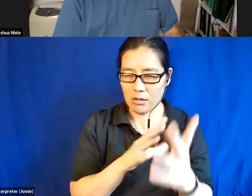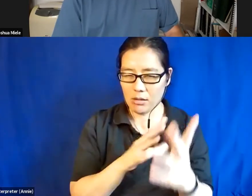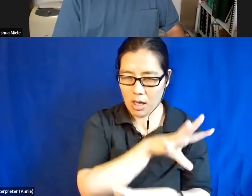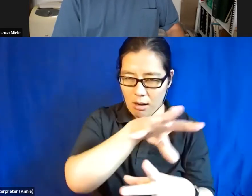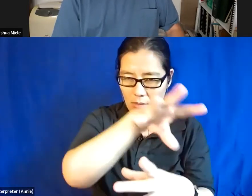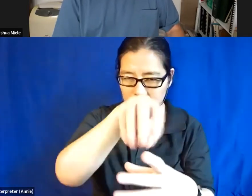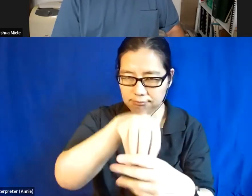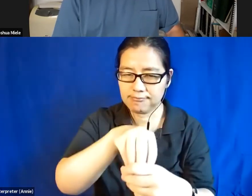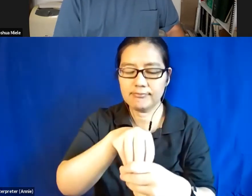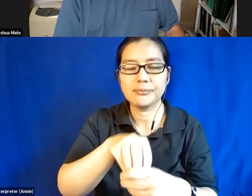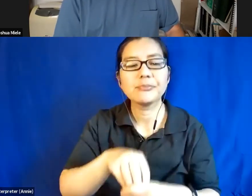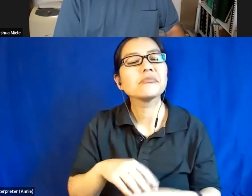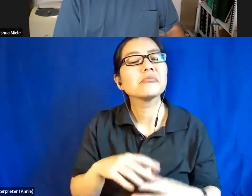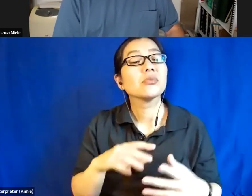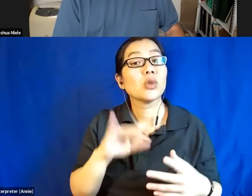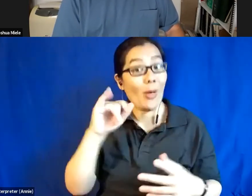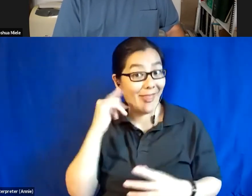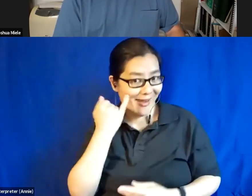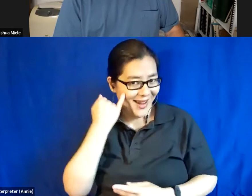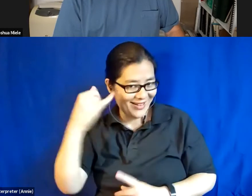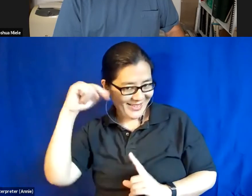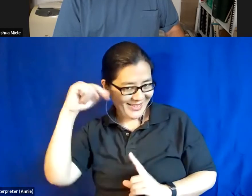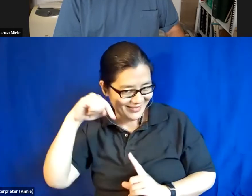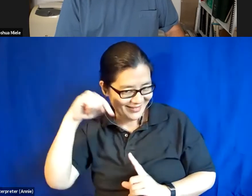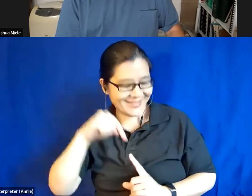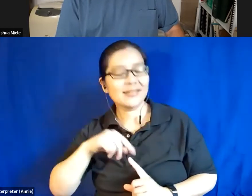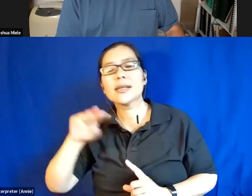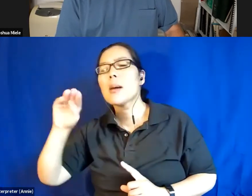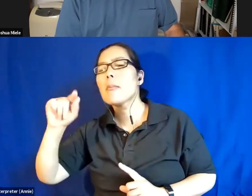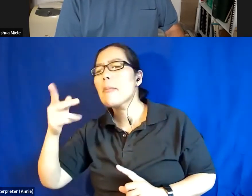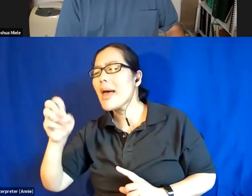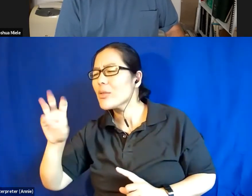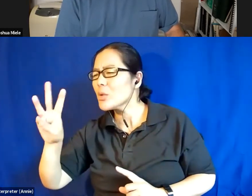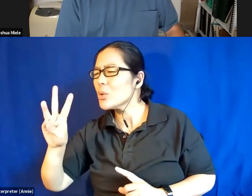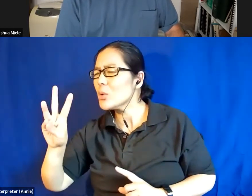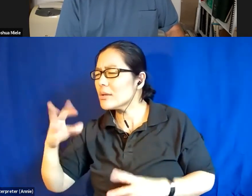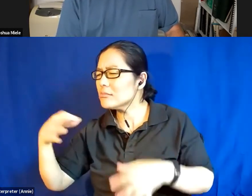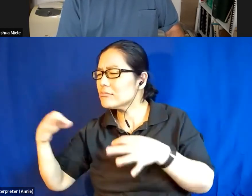about how the helmet that you are working on and the sort of